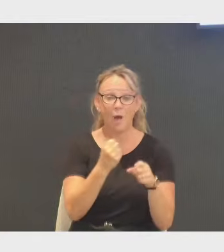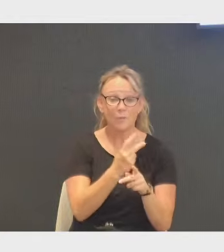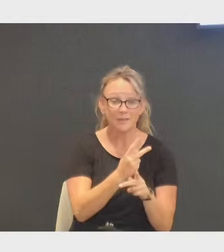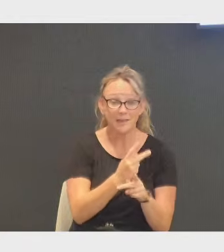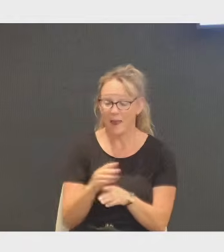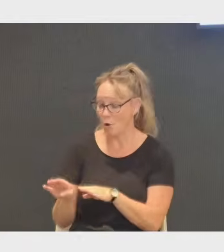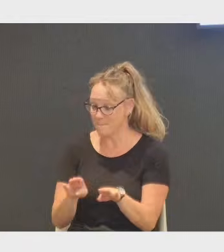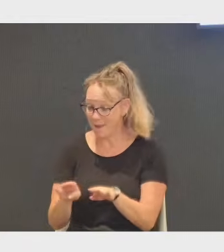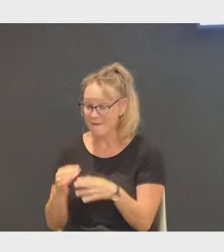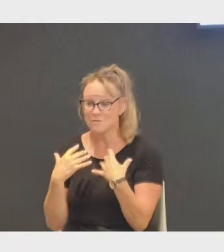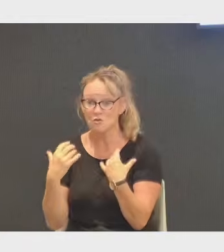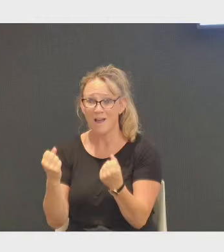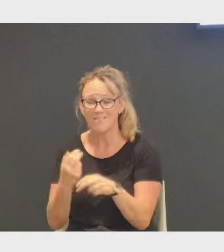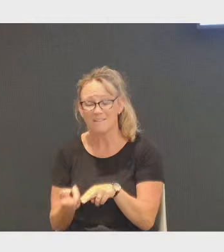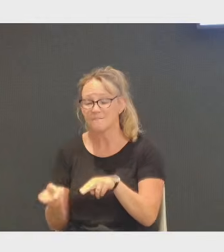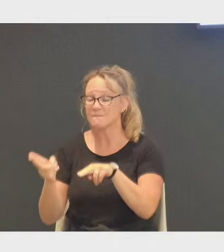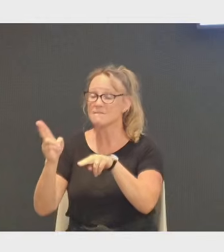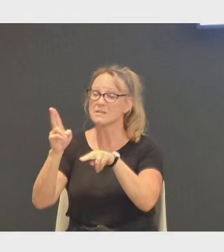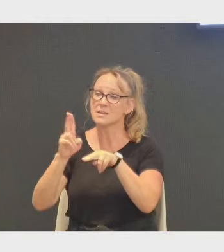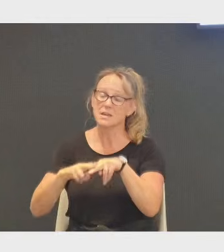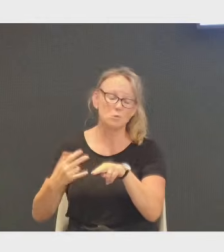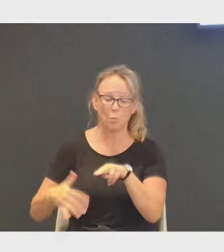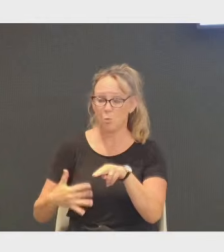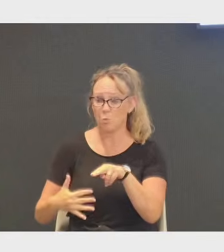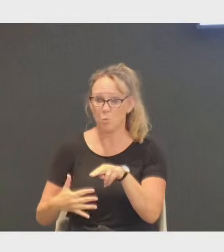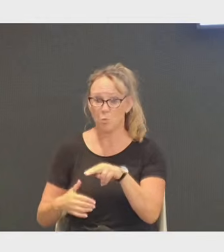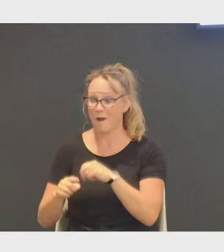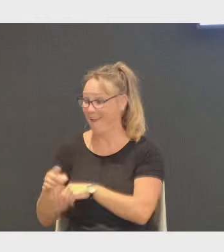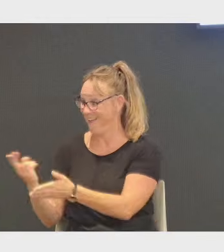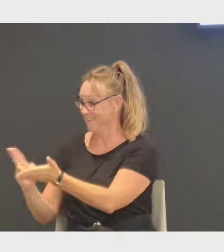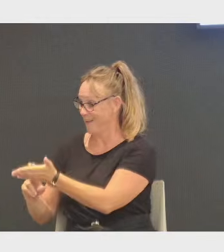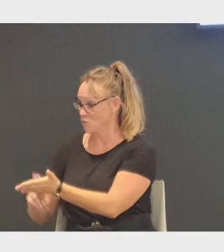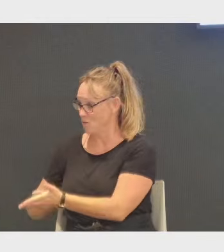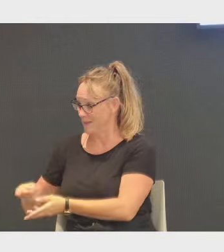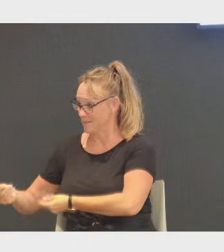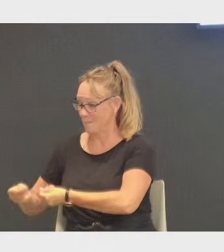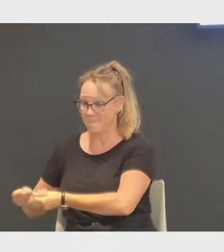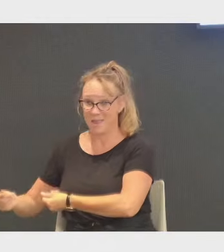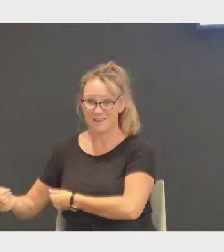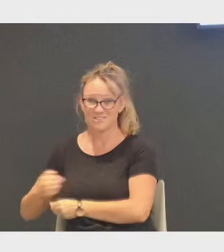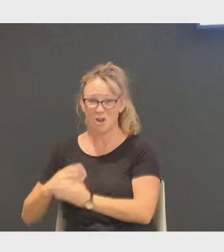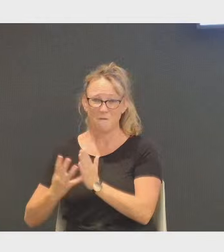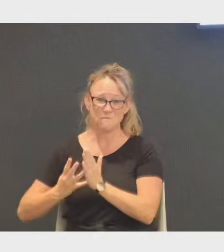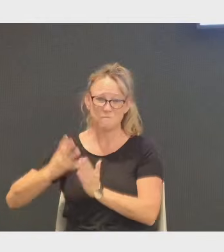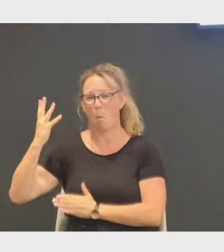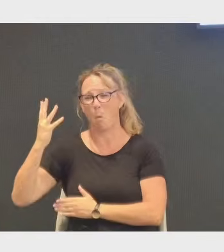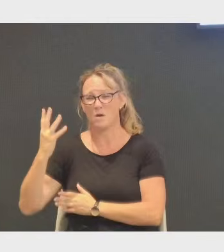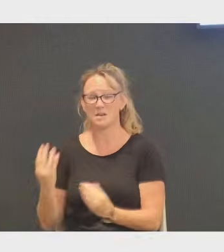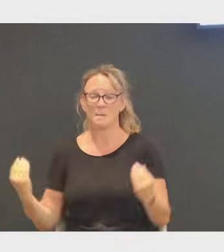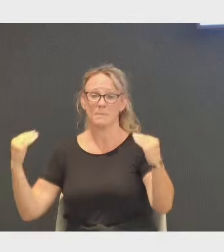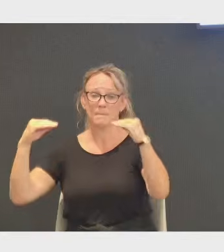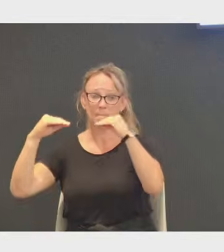have increased significantly. Contract spending has nearly quadrupled since 2022 given the needs